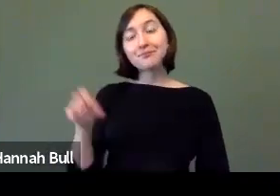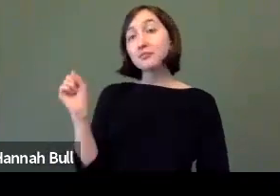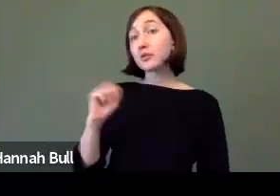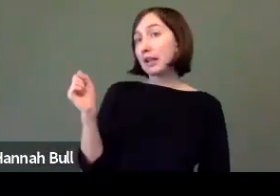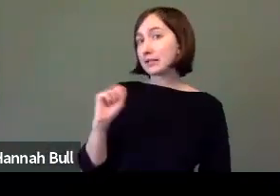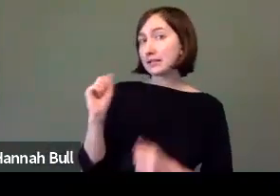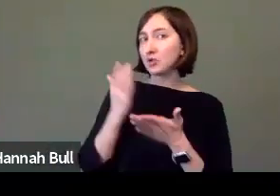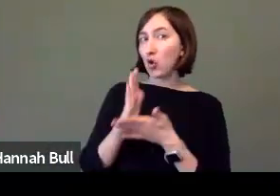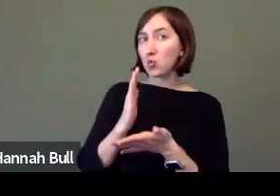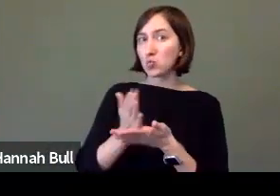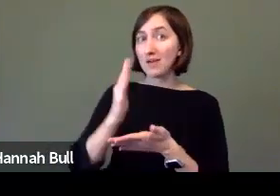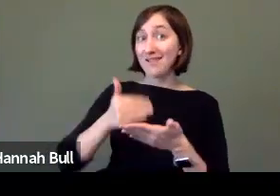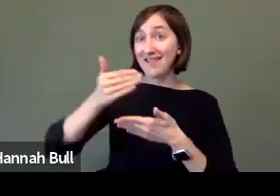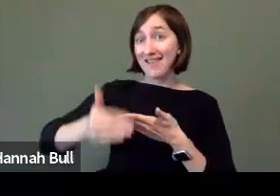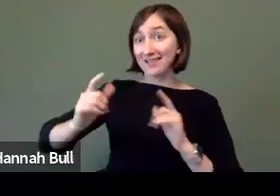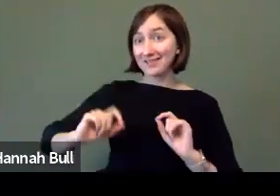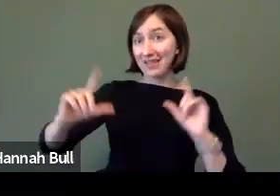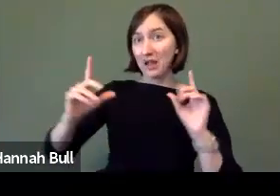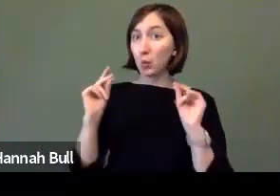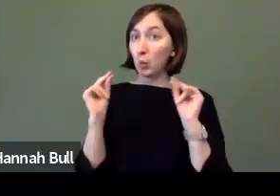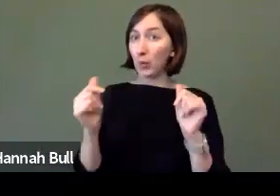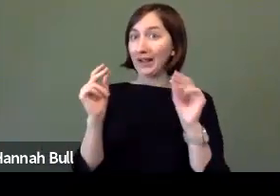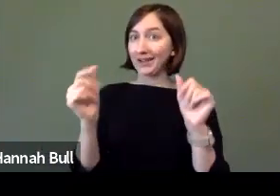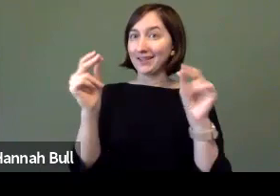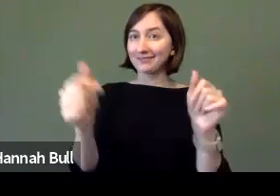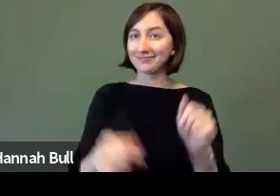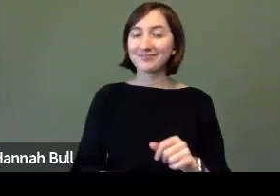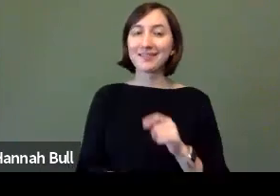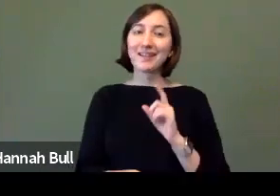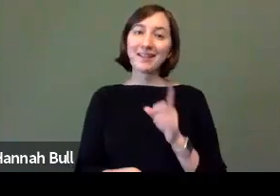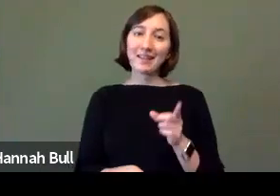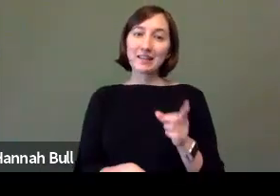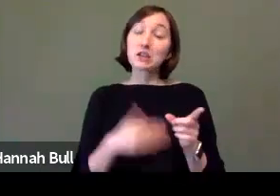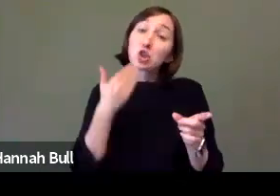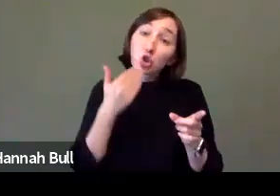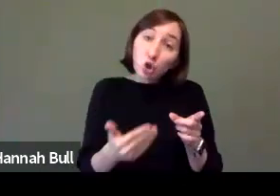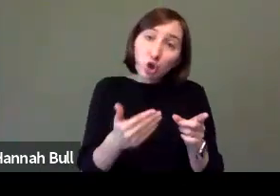this is going to be one of those quick slides because I want to get into the good stuff. This is good stuff too.